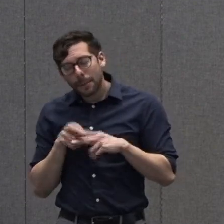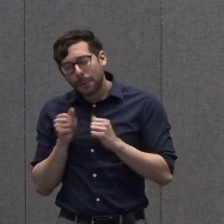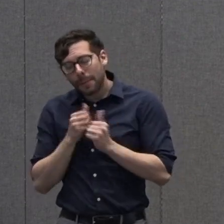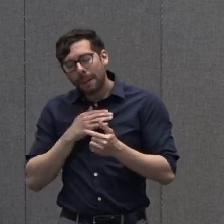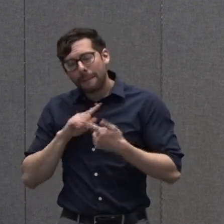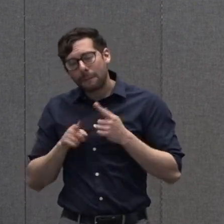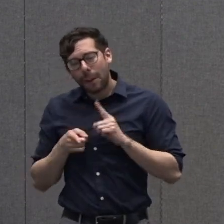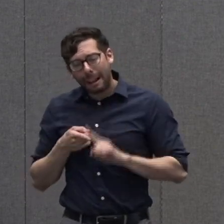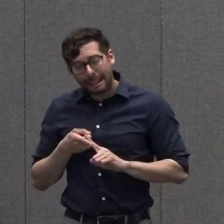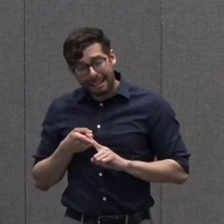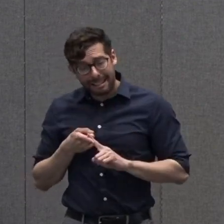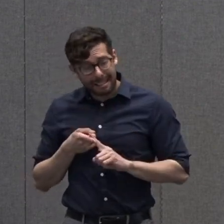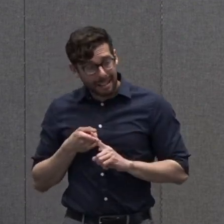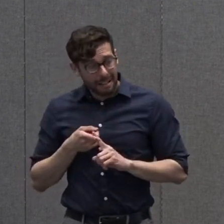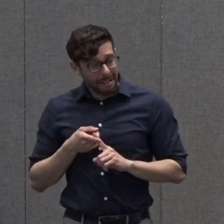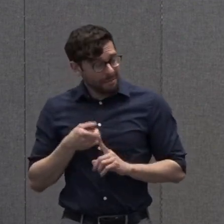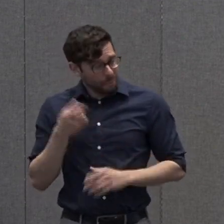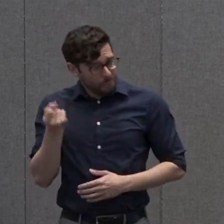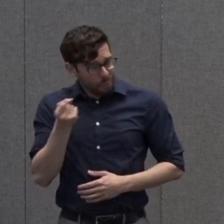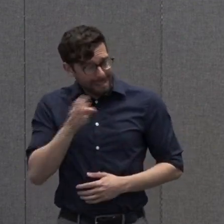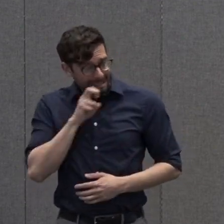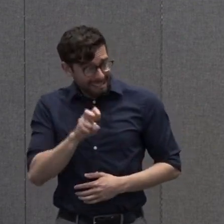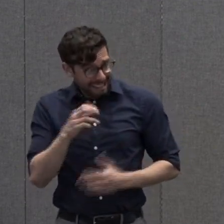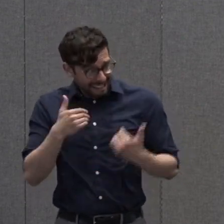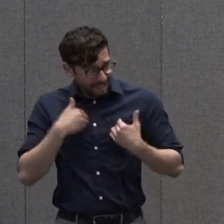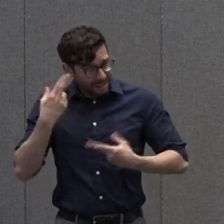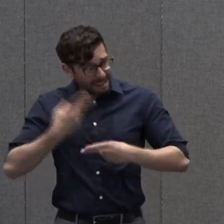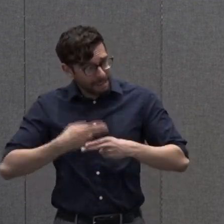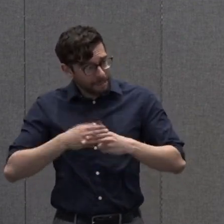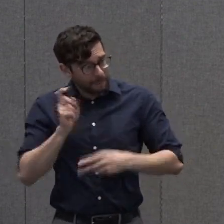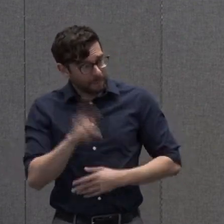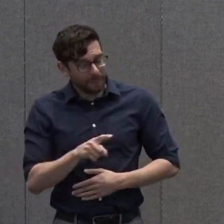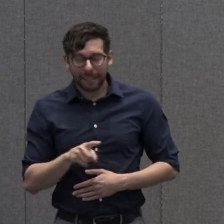Not yet, but I was thinking maybe Ms. Jamie.